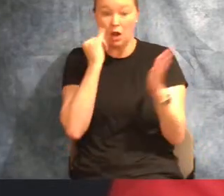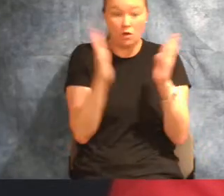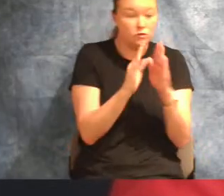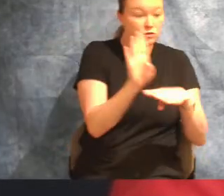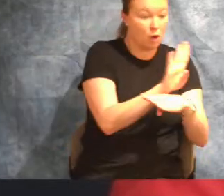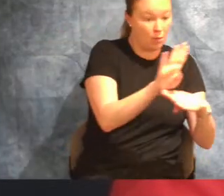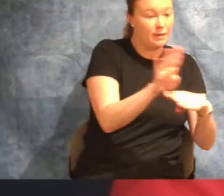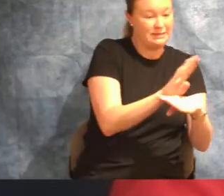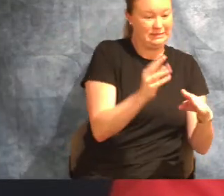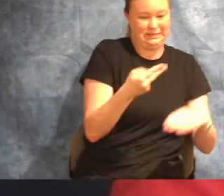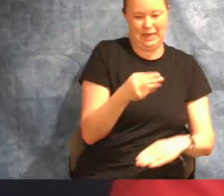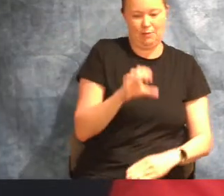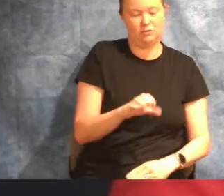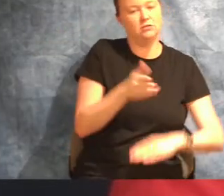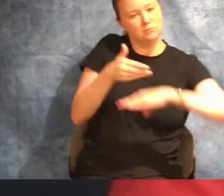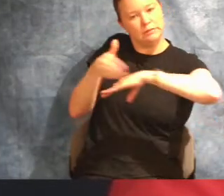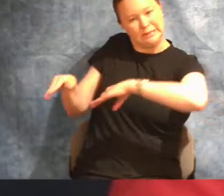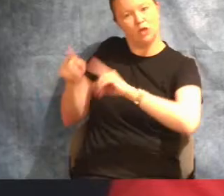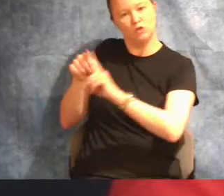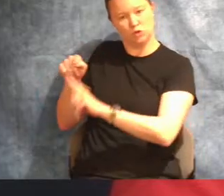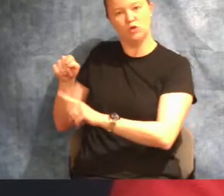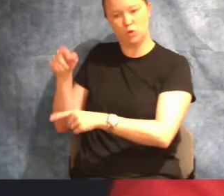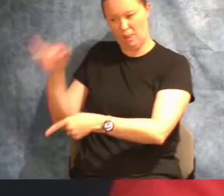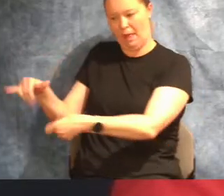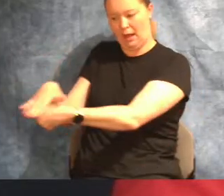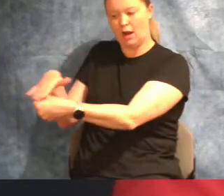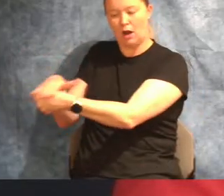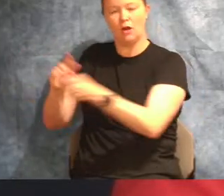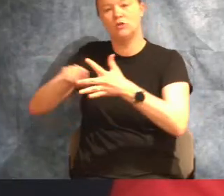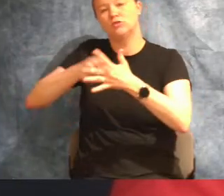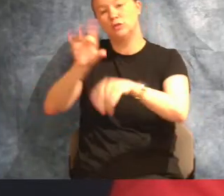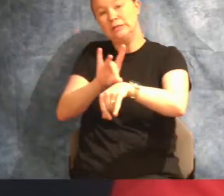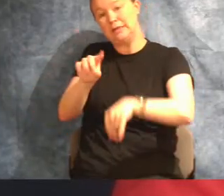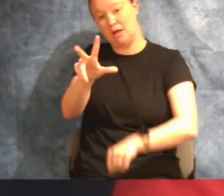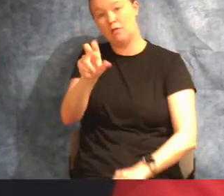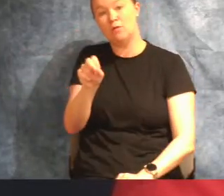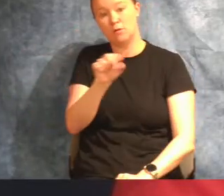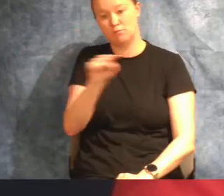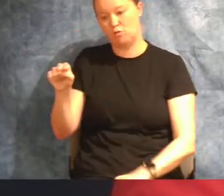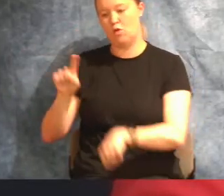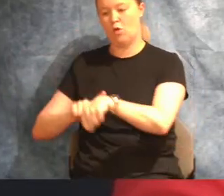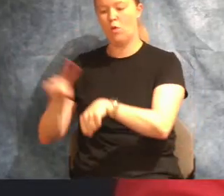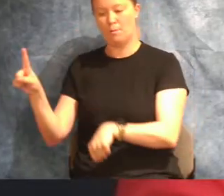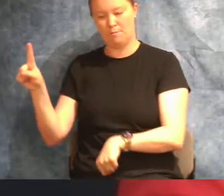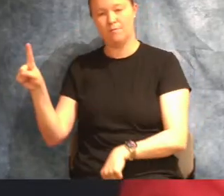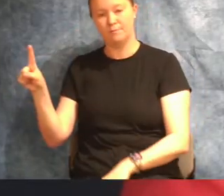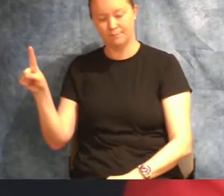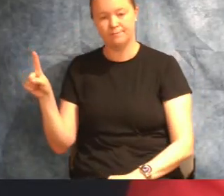send them over to the Sharonville Convention Center. start at 8:30 a.m. to 1 pm. Um, we already